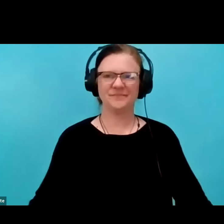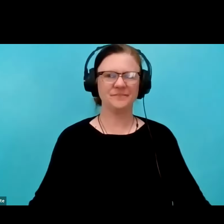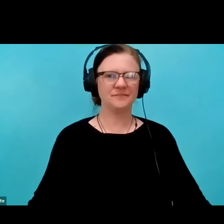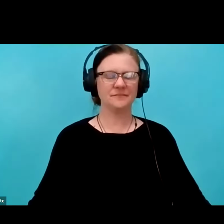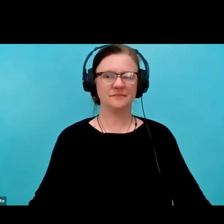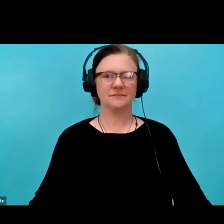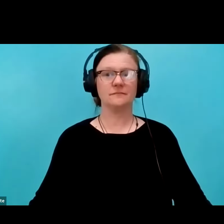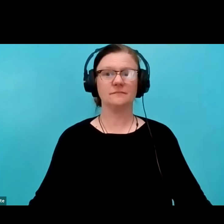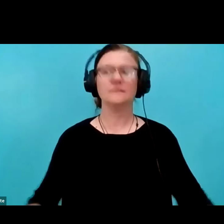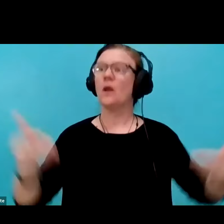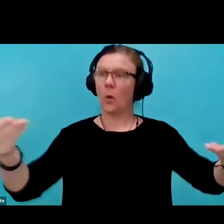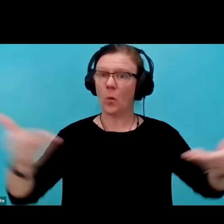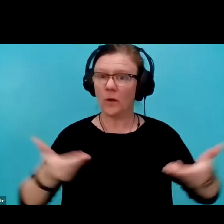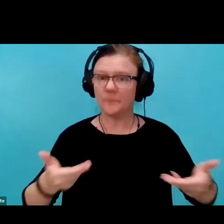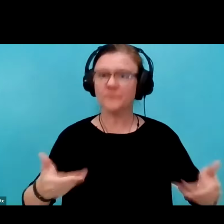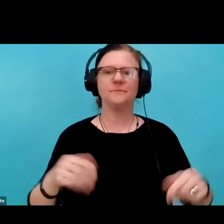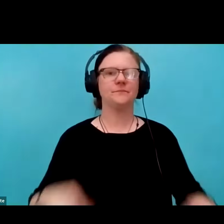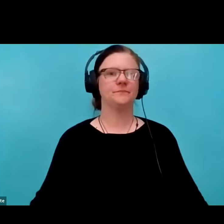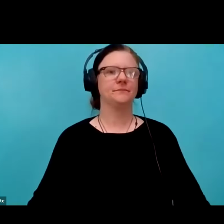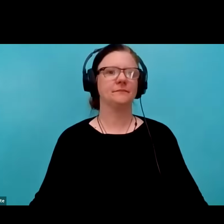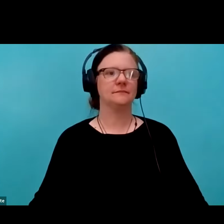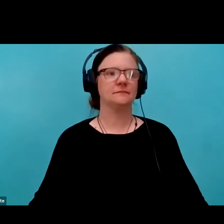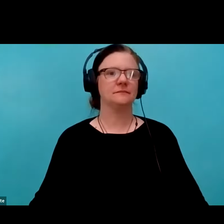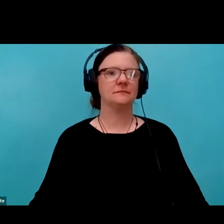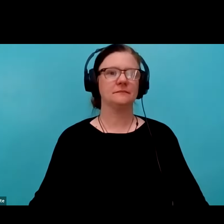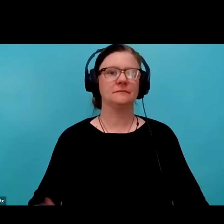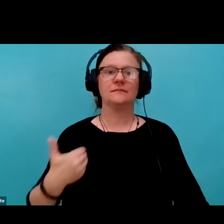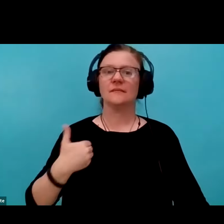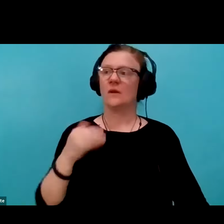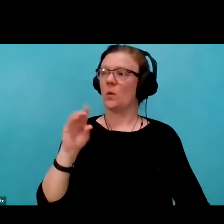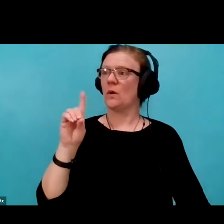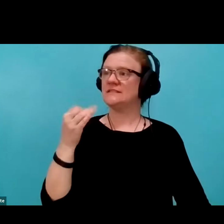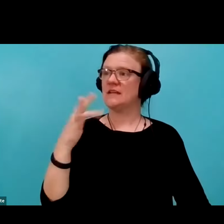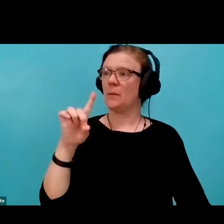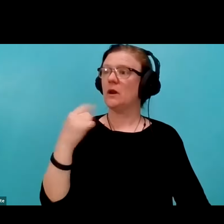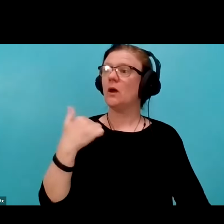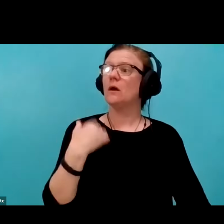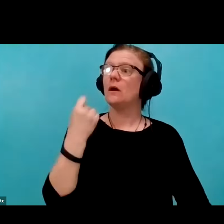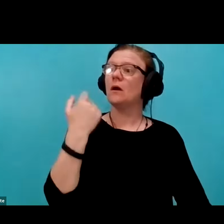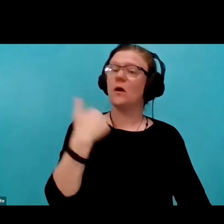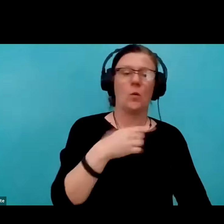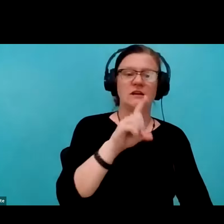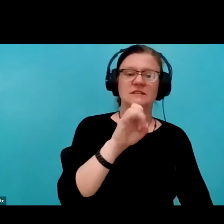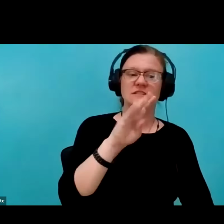Jonathan de Armas: So welcome, for those of you are unaware Diamond is a Digital agency built by developers with a commitment to well